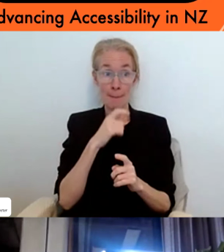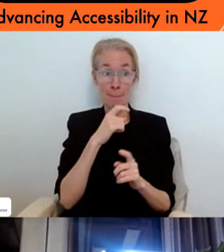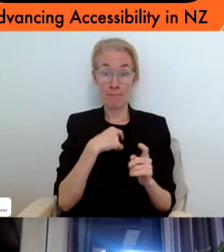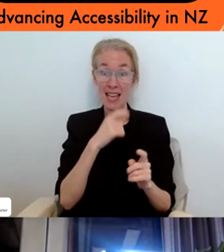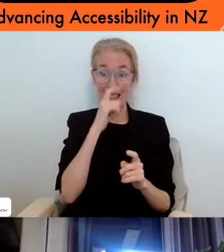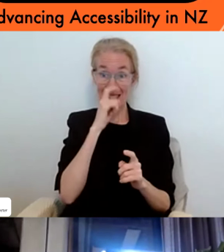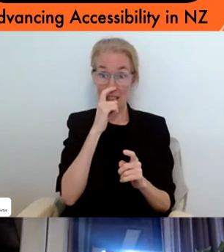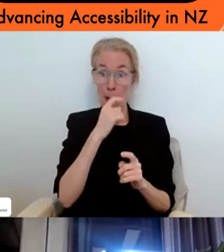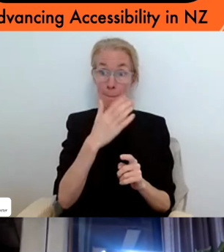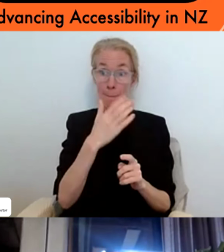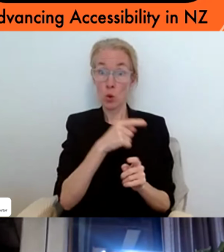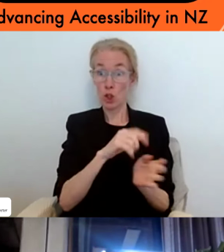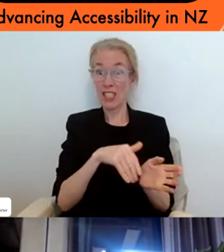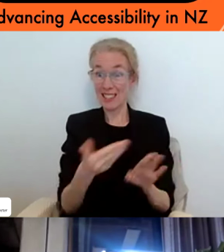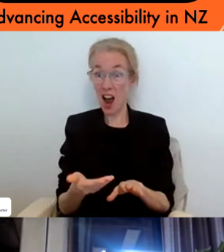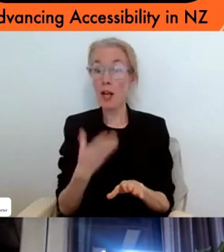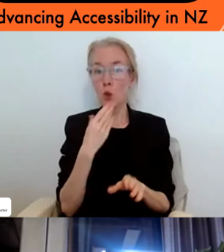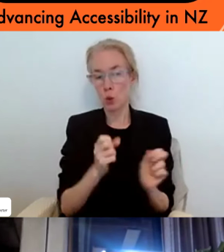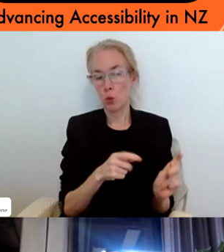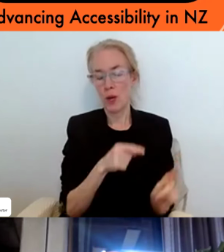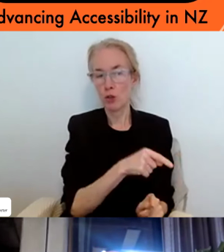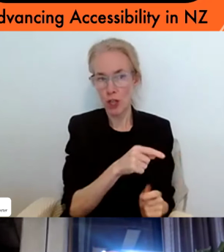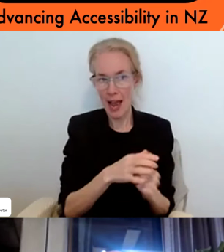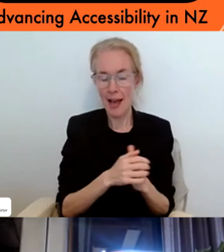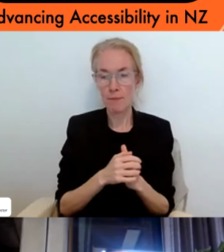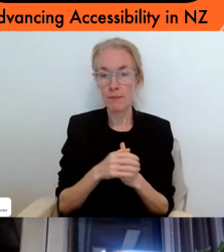and my father was only able to stay at home in the family home